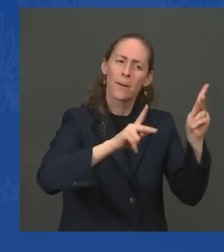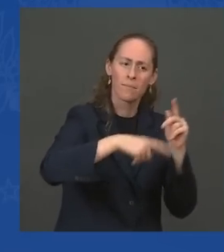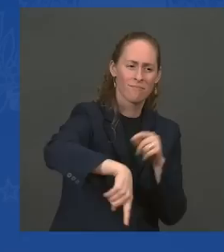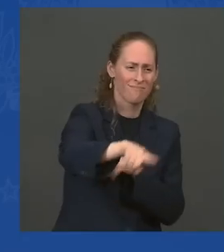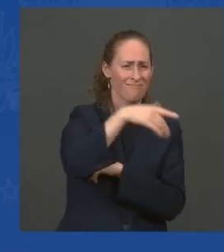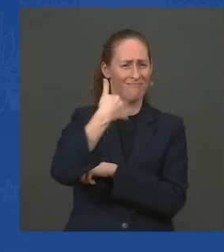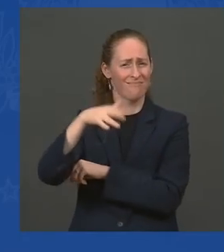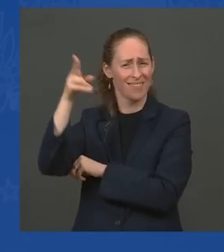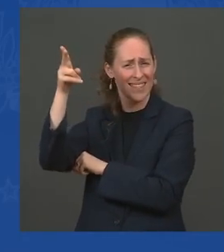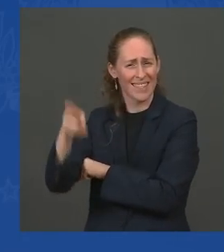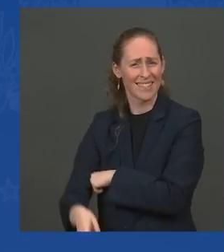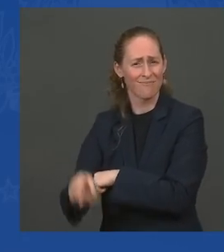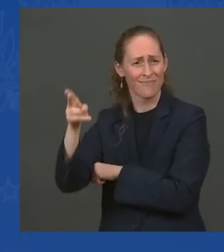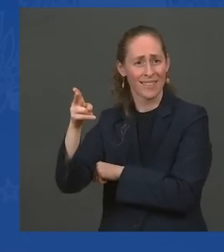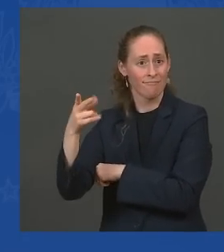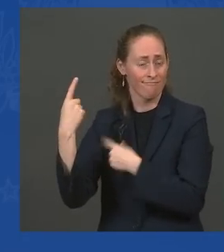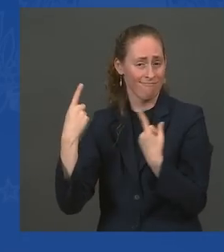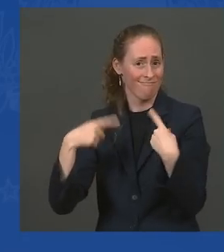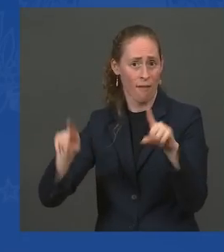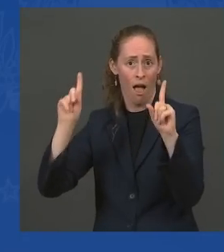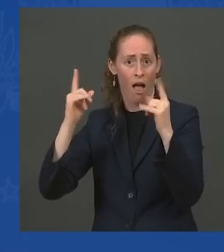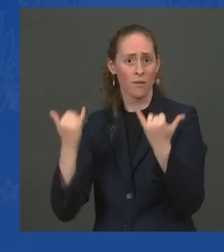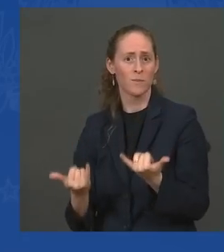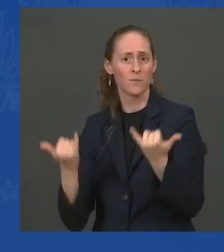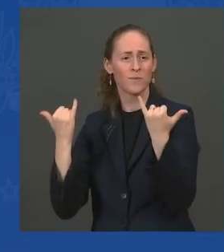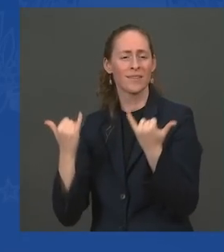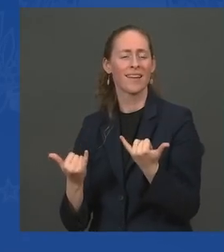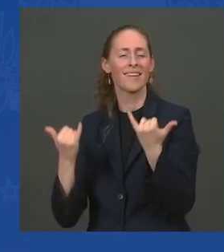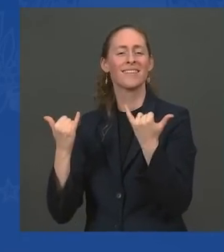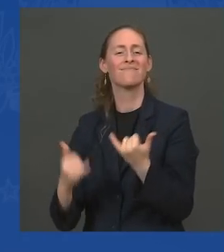These investments will create good jobs in every corner of our country.